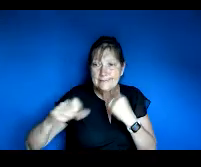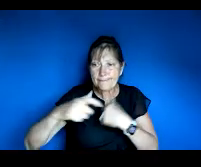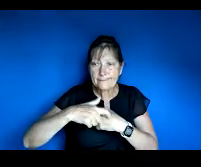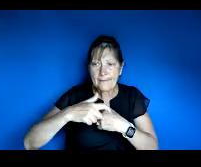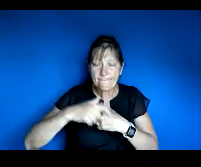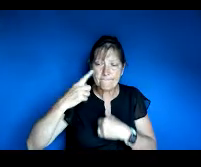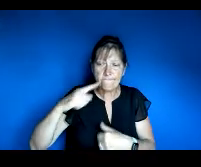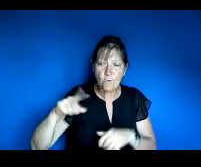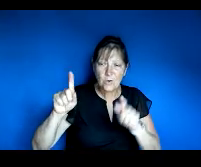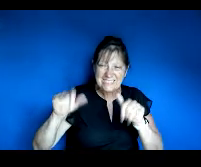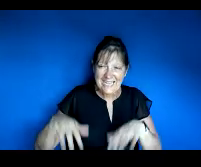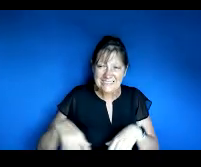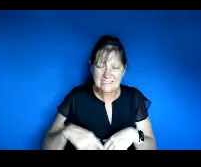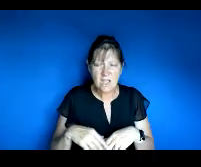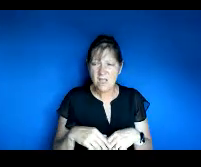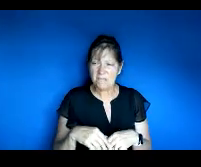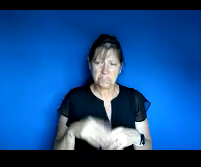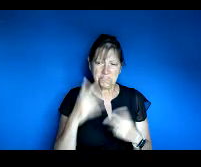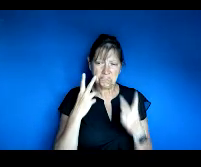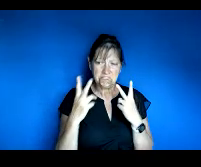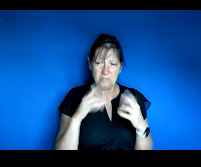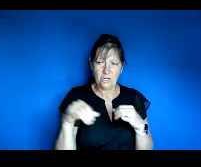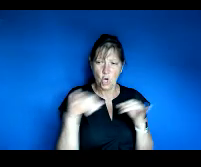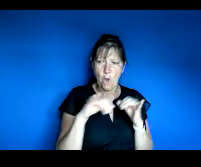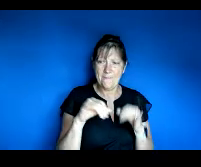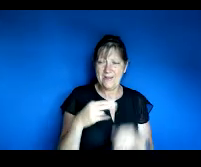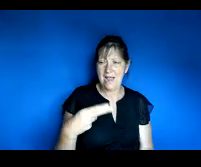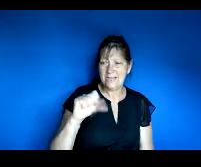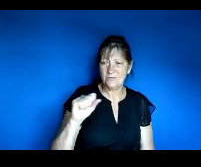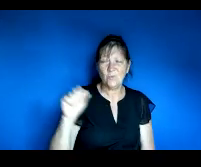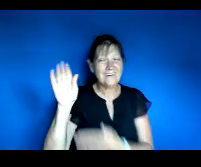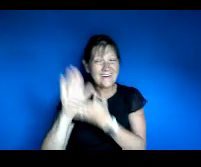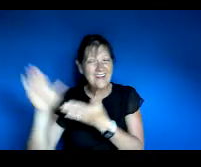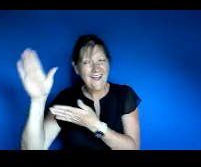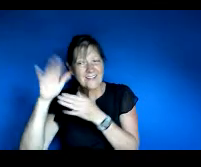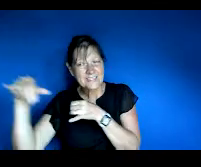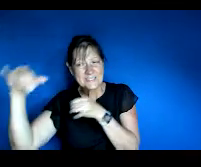super common at the high school level, super common at the college level. You know, and often,